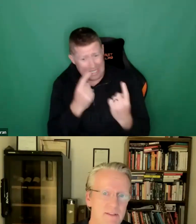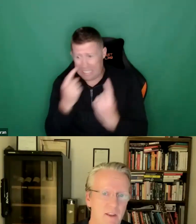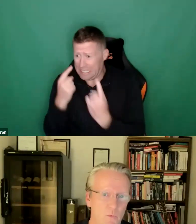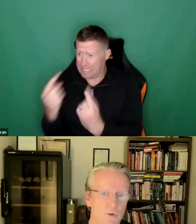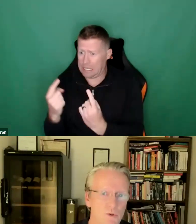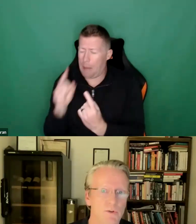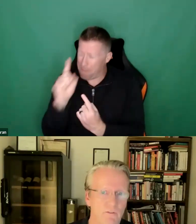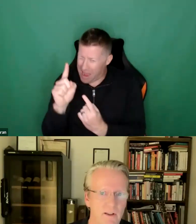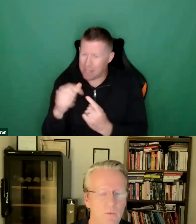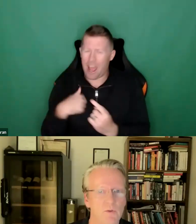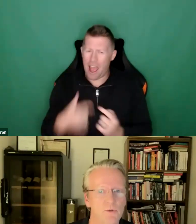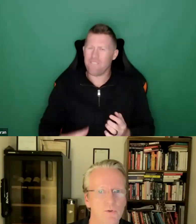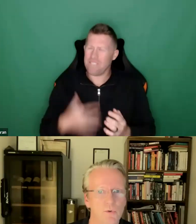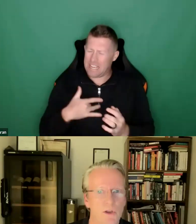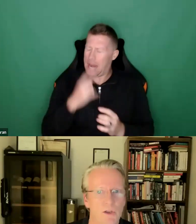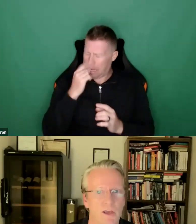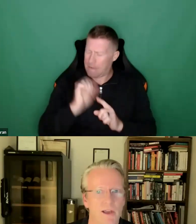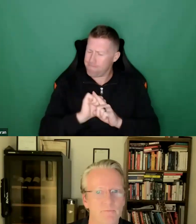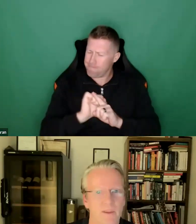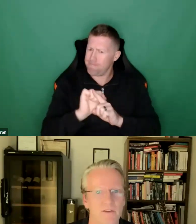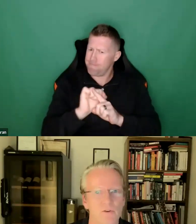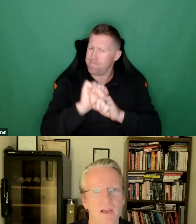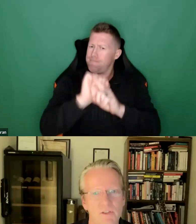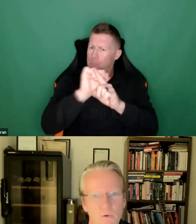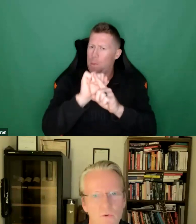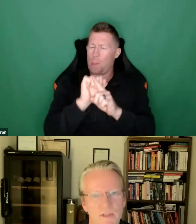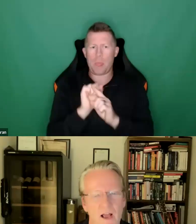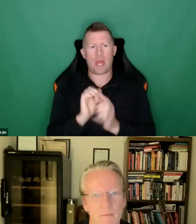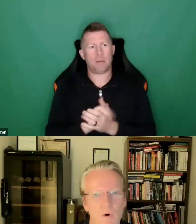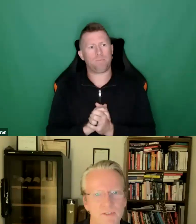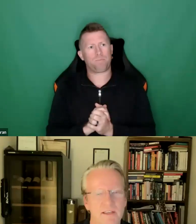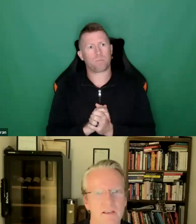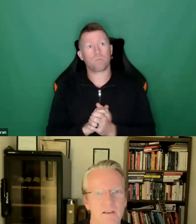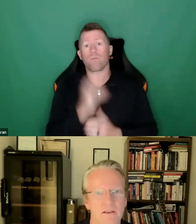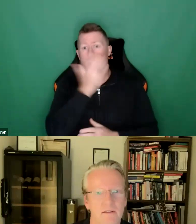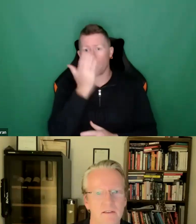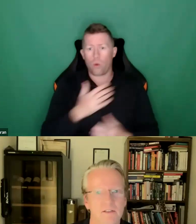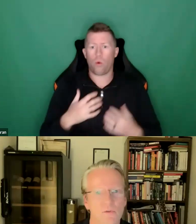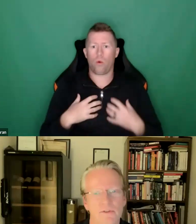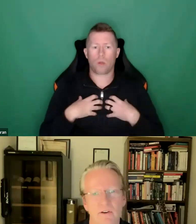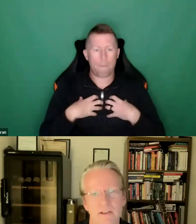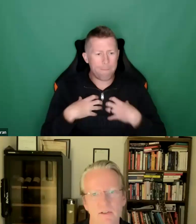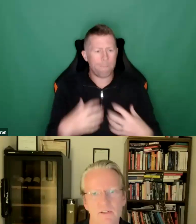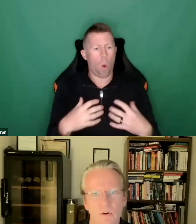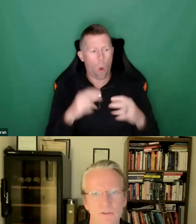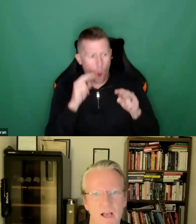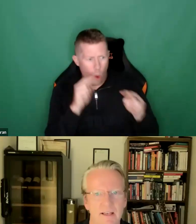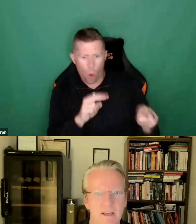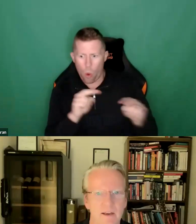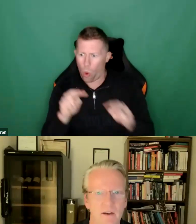parents are wrong all schools are doing wrong things. I think in Australia here we have some of the best schools in the